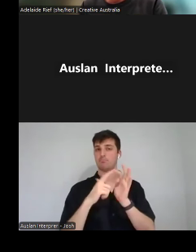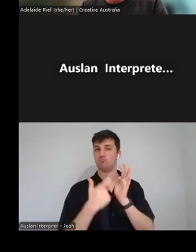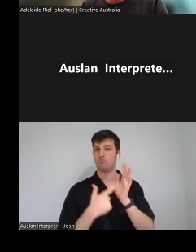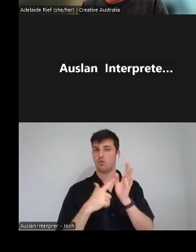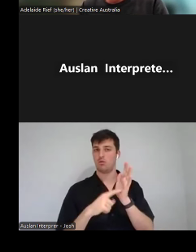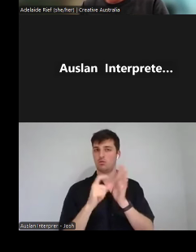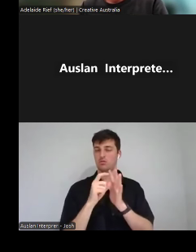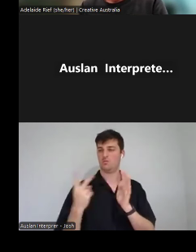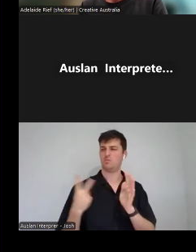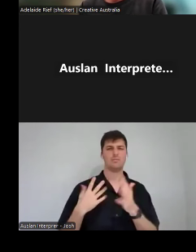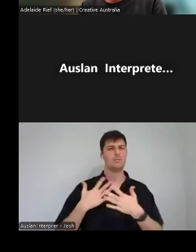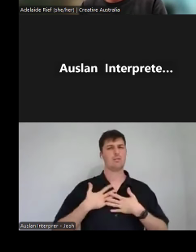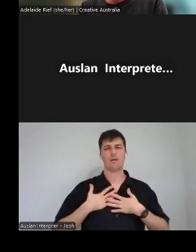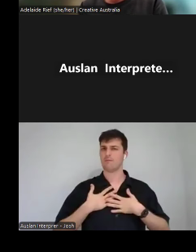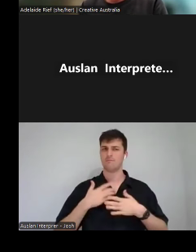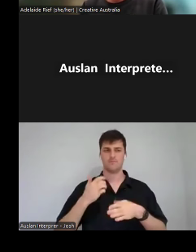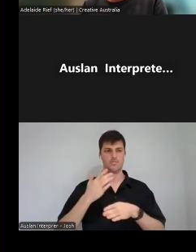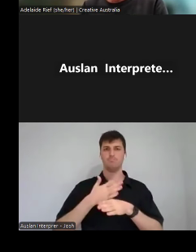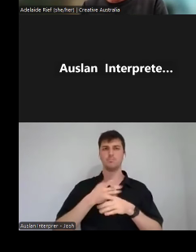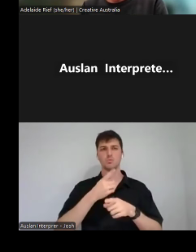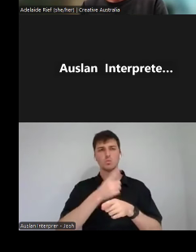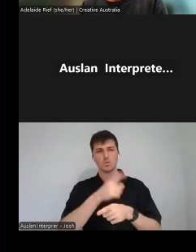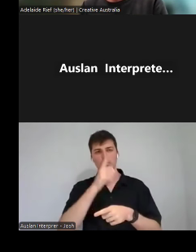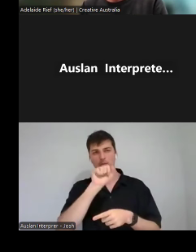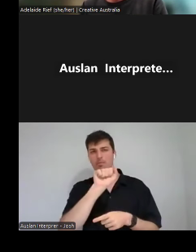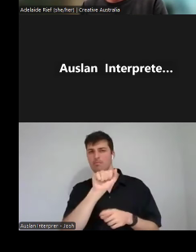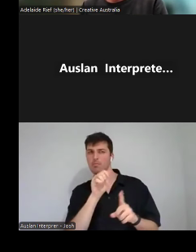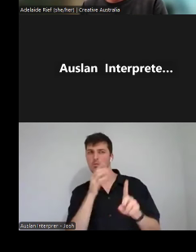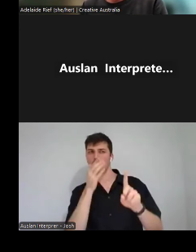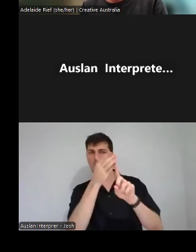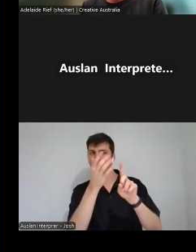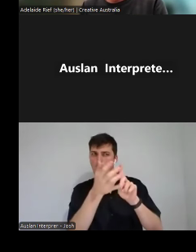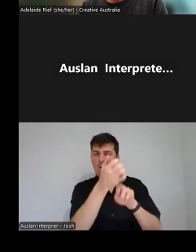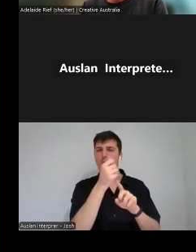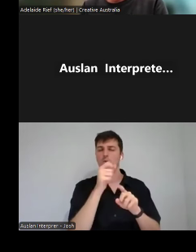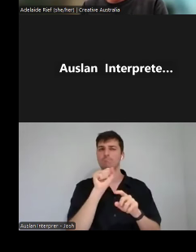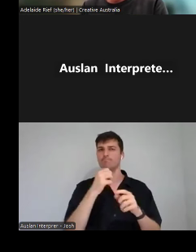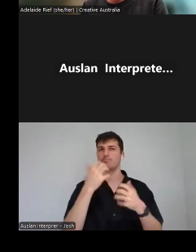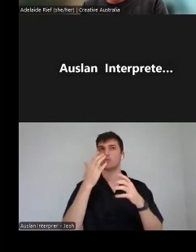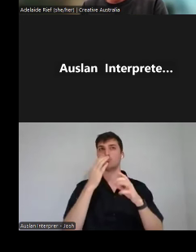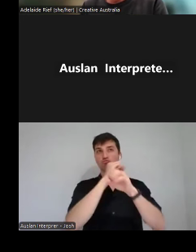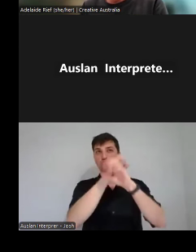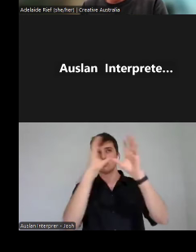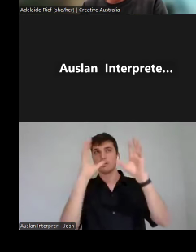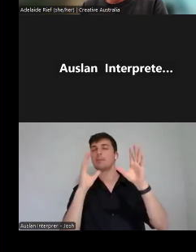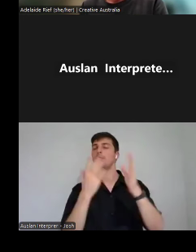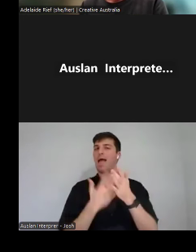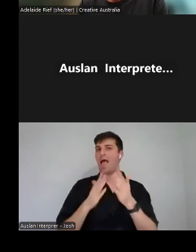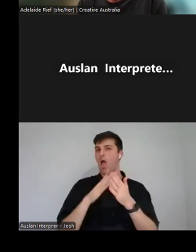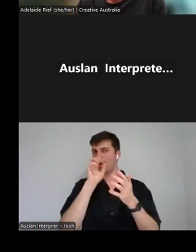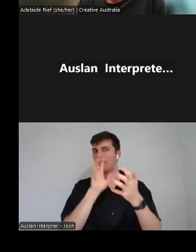to people about their aspirations and their goals and helping them to match those to opportunities